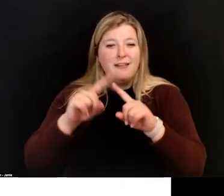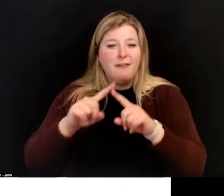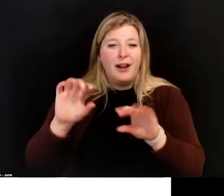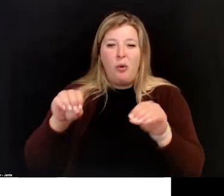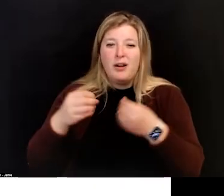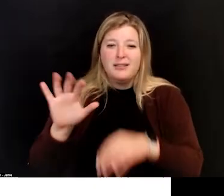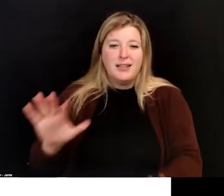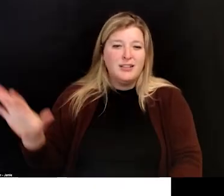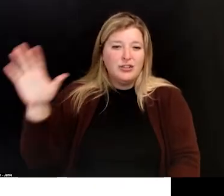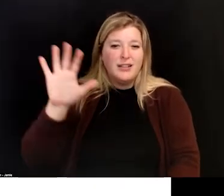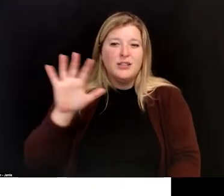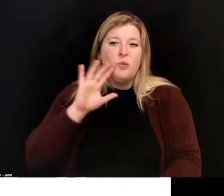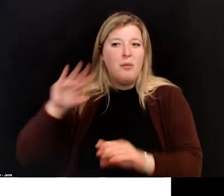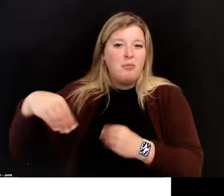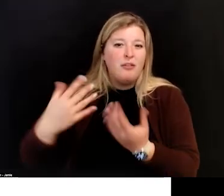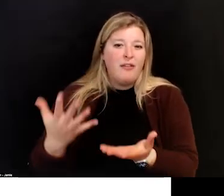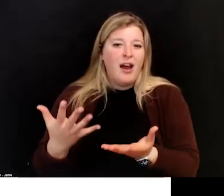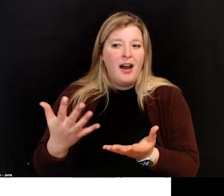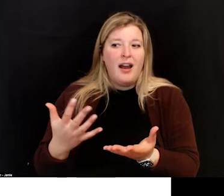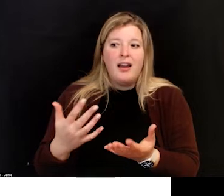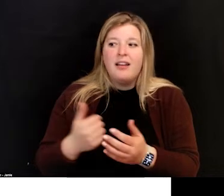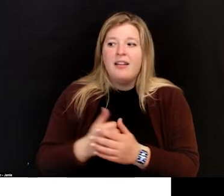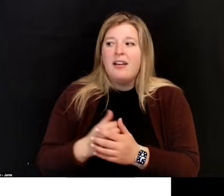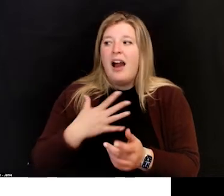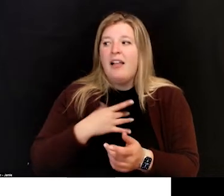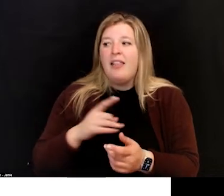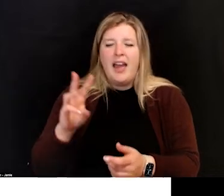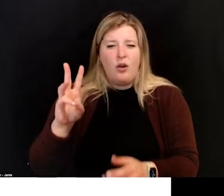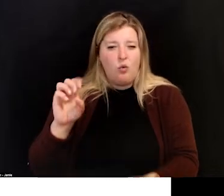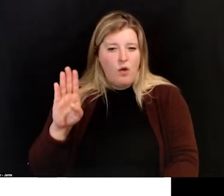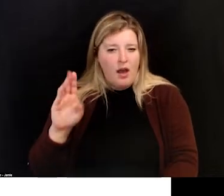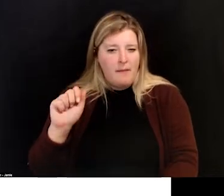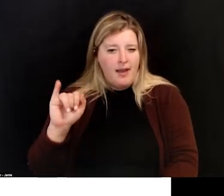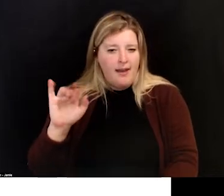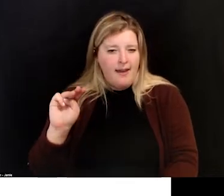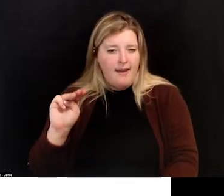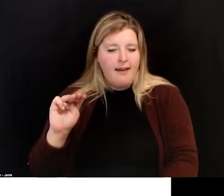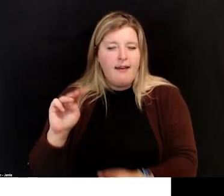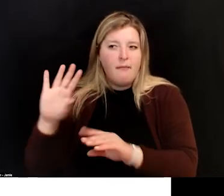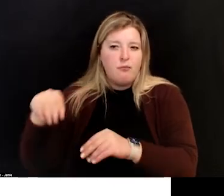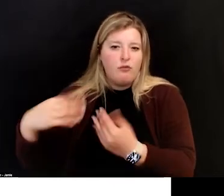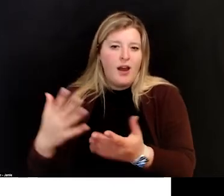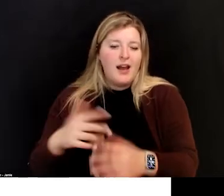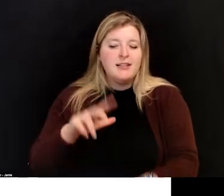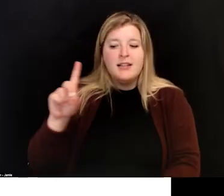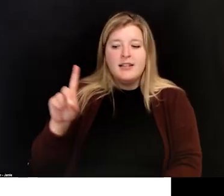I really love what WebAIM provides. So I think that's a great place to start as well, but Deque, Level Access,